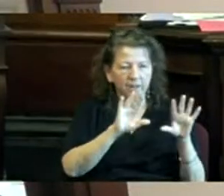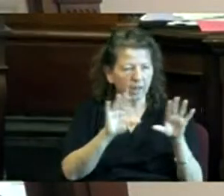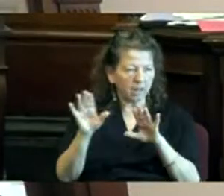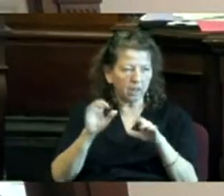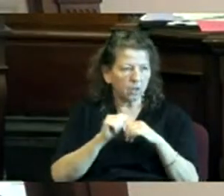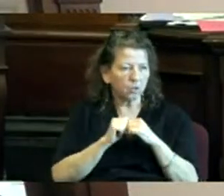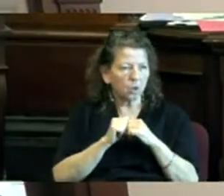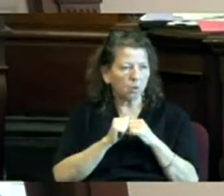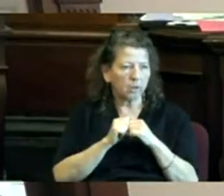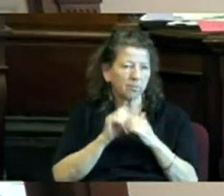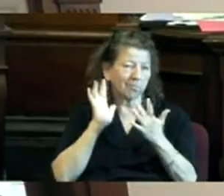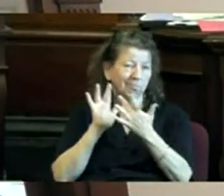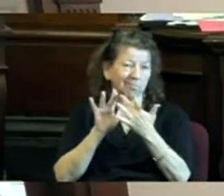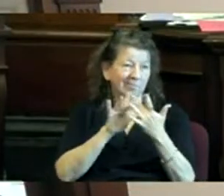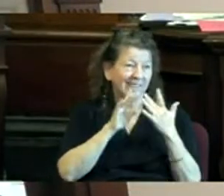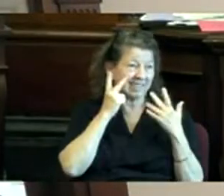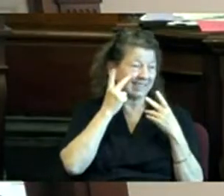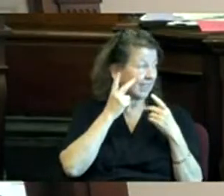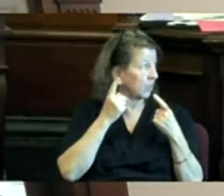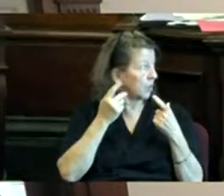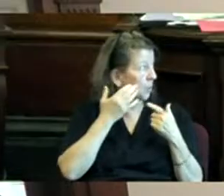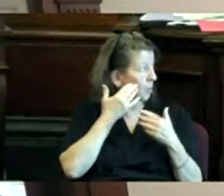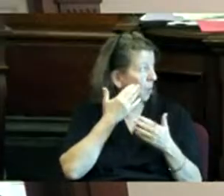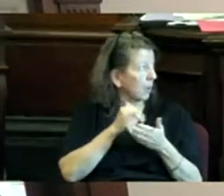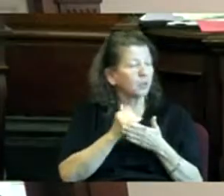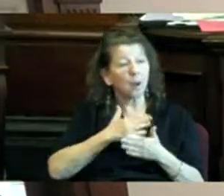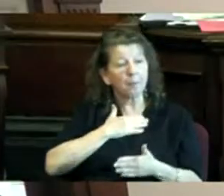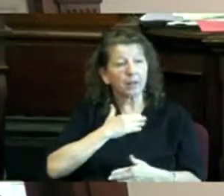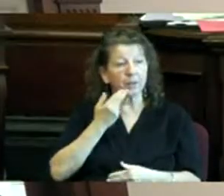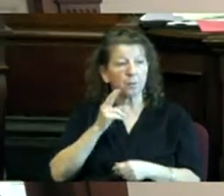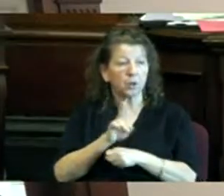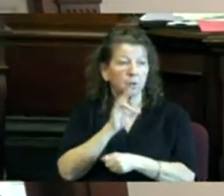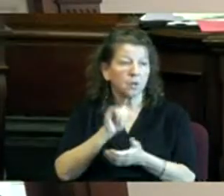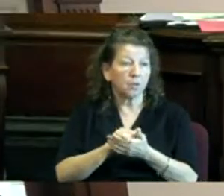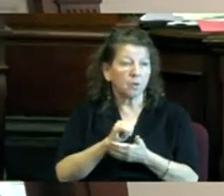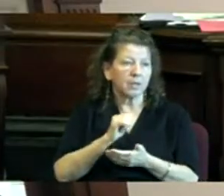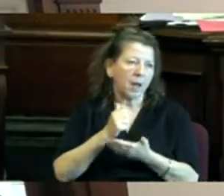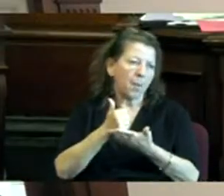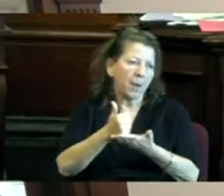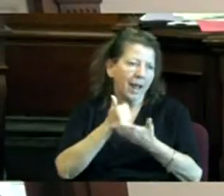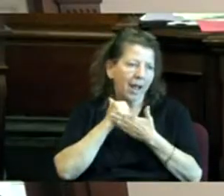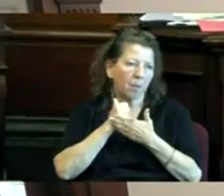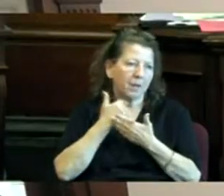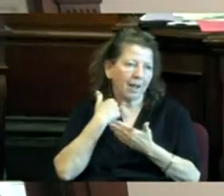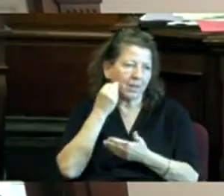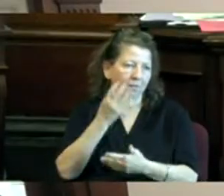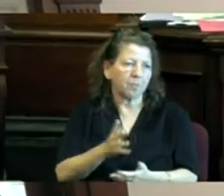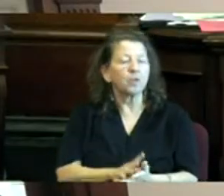has a peer on every shift and just, you know, to comment on